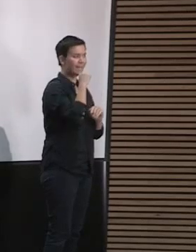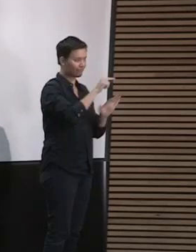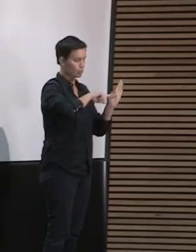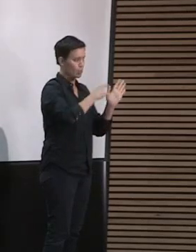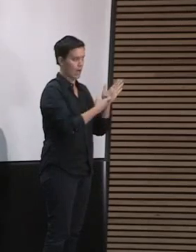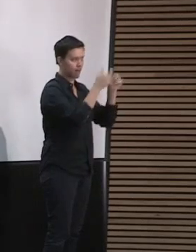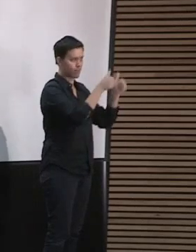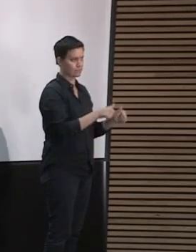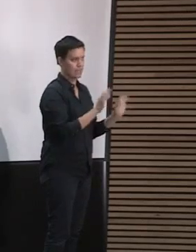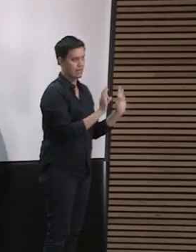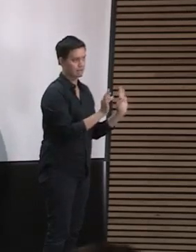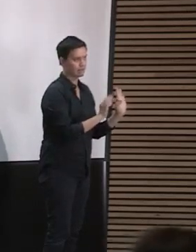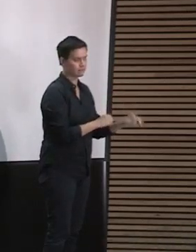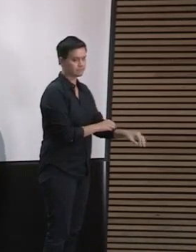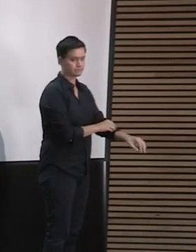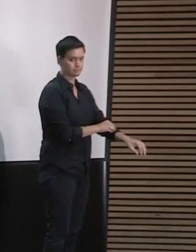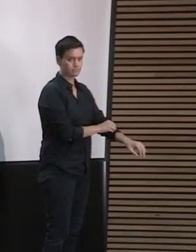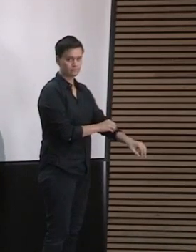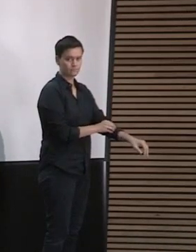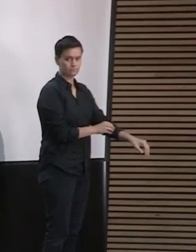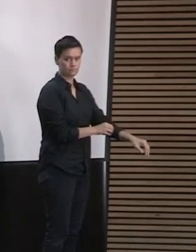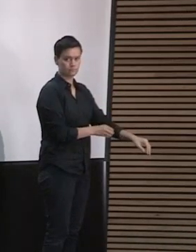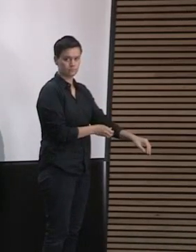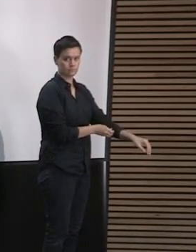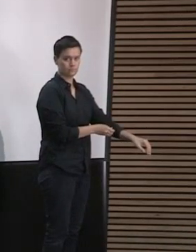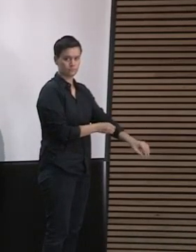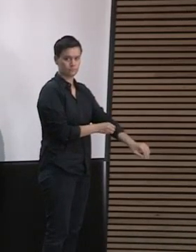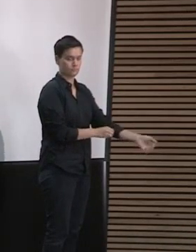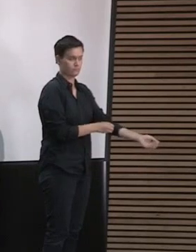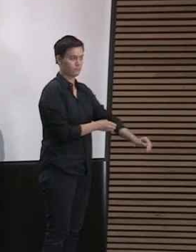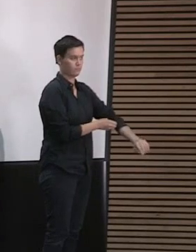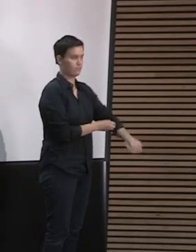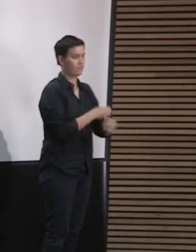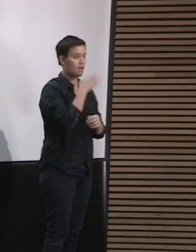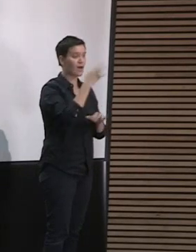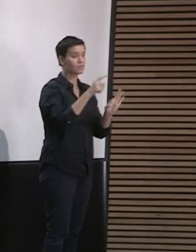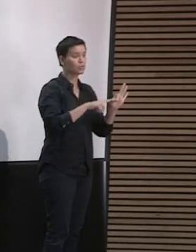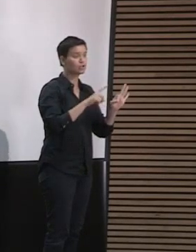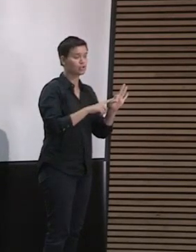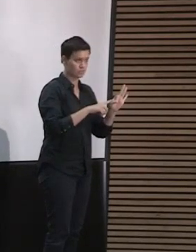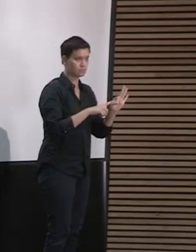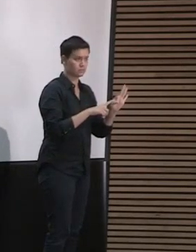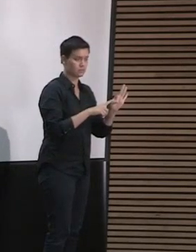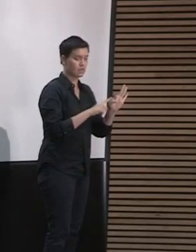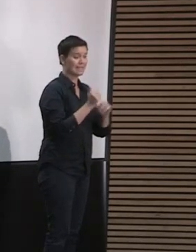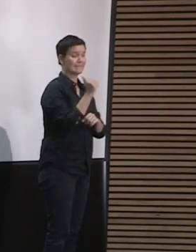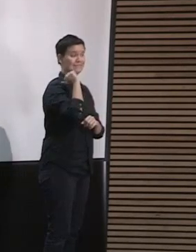regime, and I imagine that we would want to use the public there. Let me check with the rel vant minister as to how